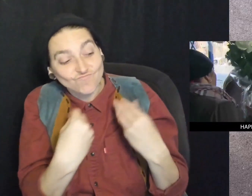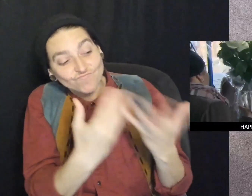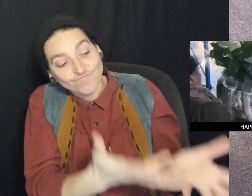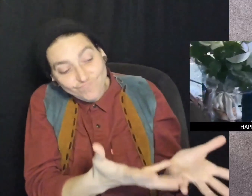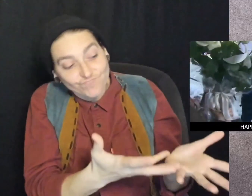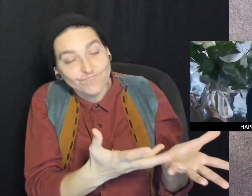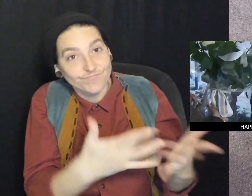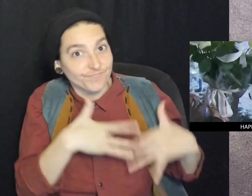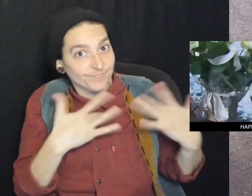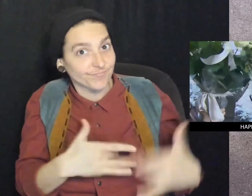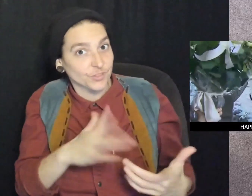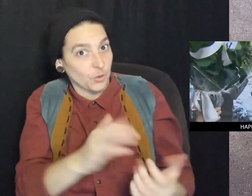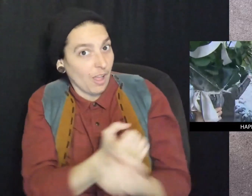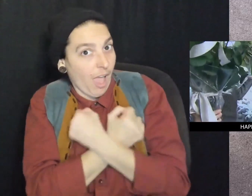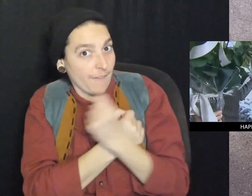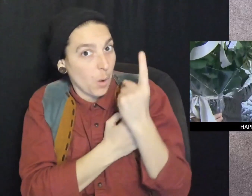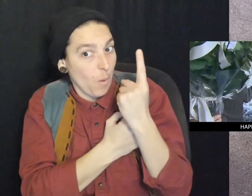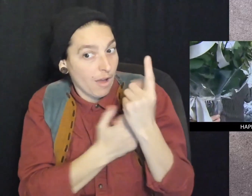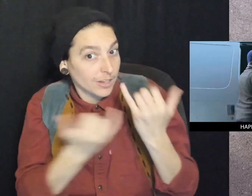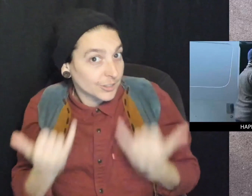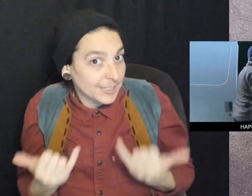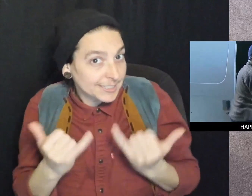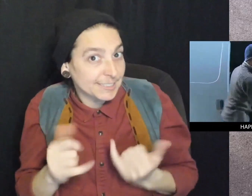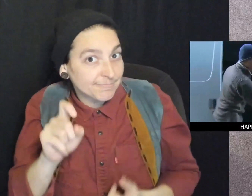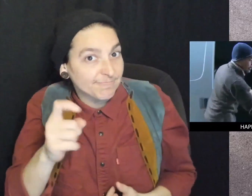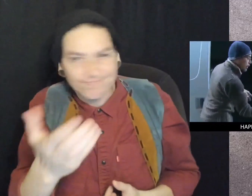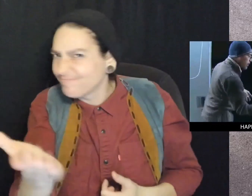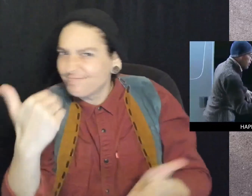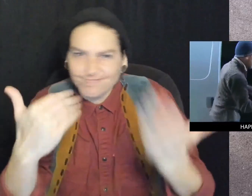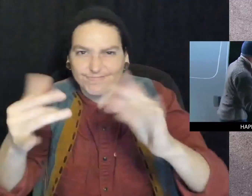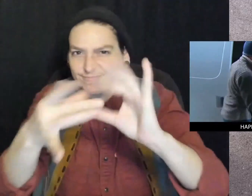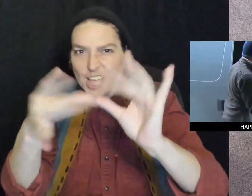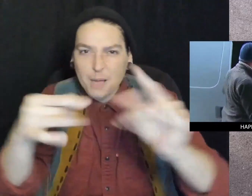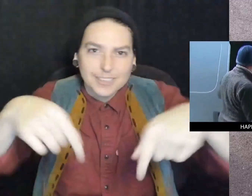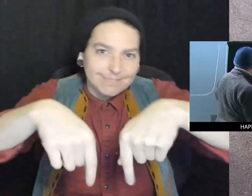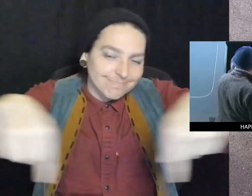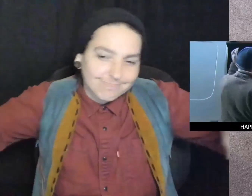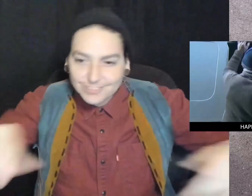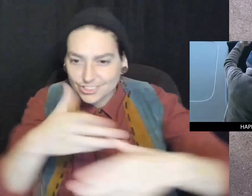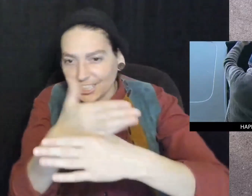or what did you give your loved ones today let us know in the comments